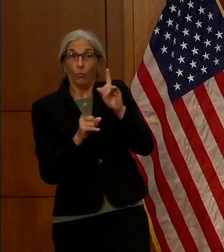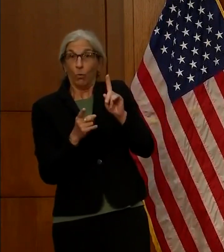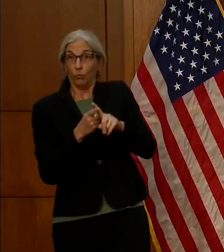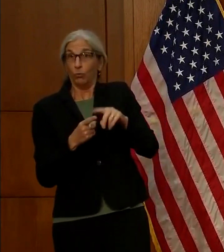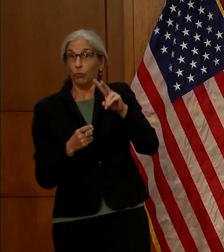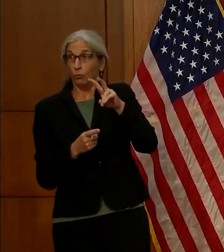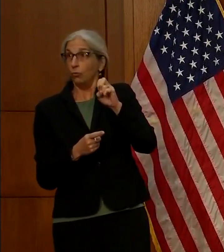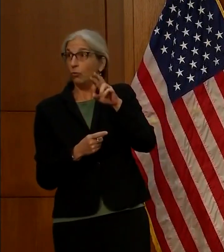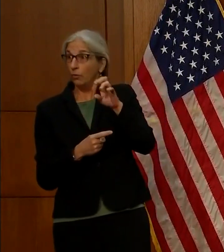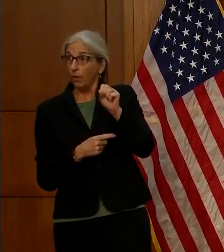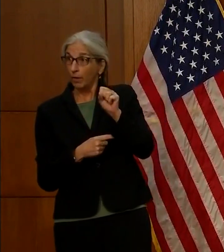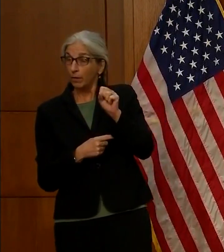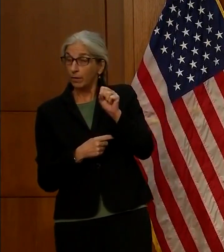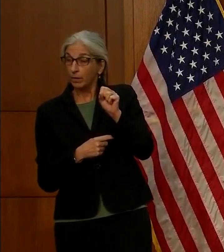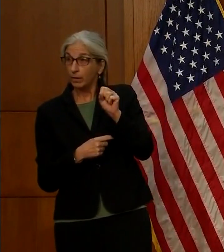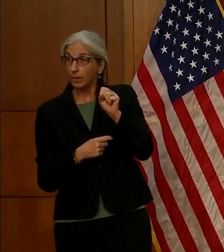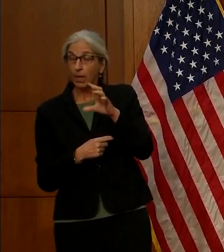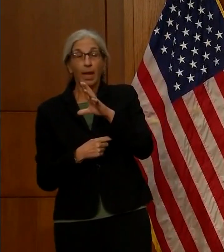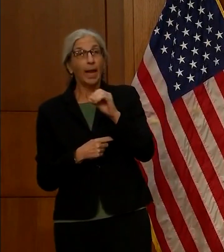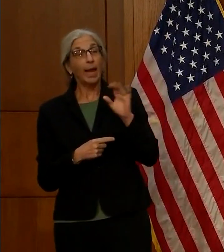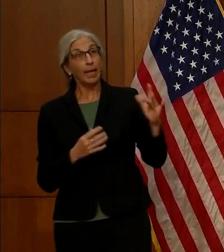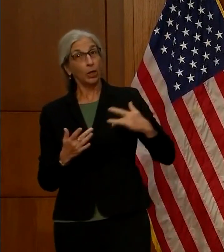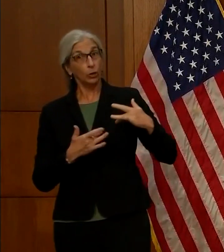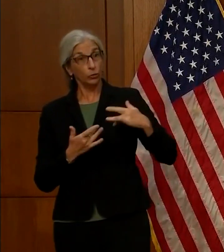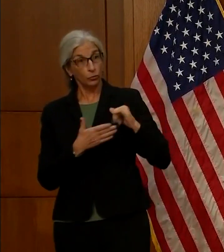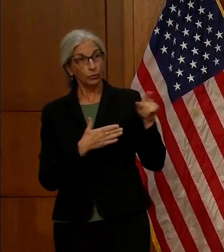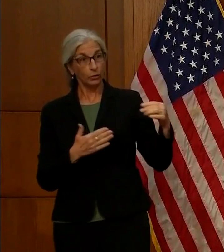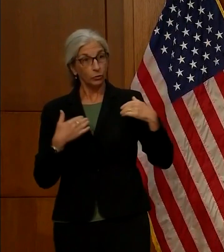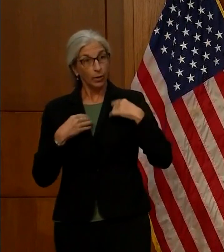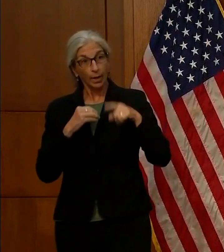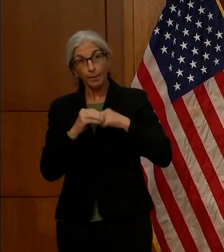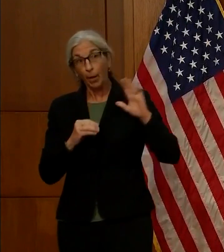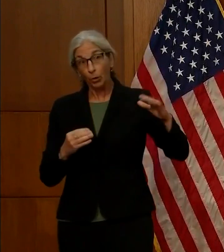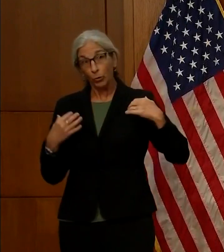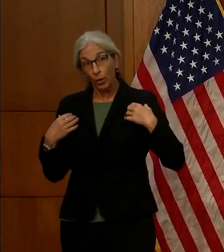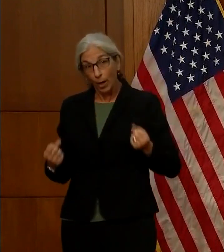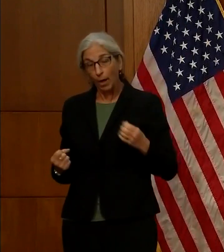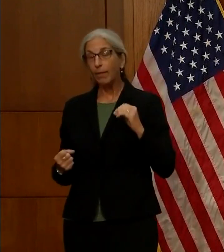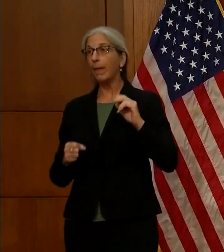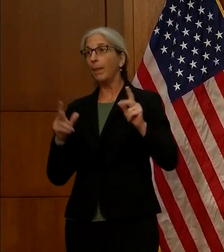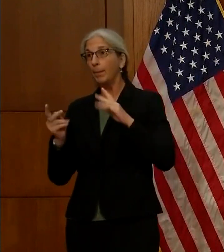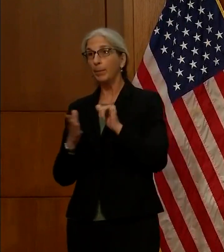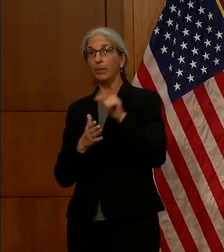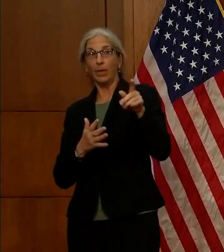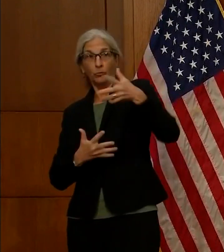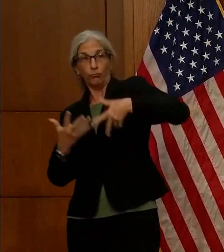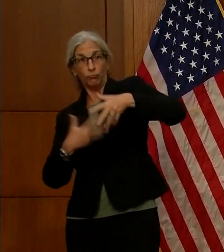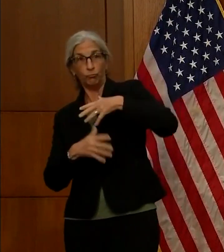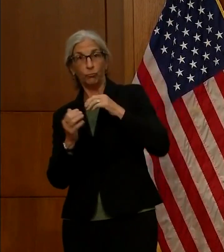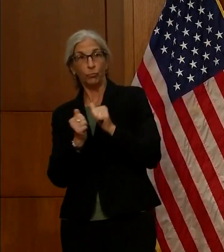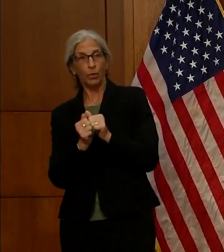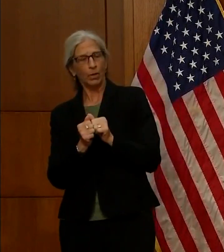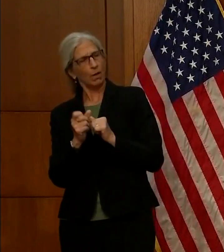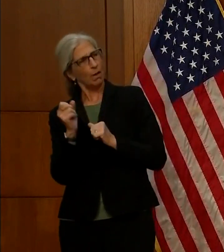EXPECTING A PARENT AND- KITCHEN BECAUSE IT CONCERNS. YOU HAVE